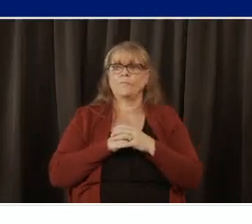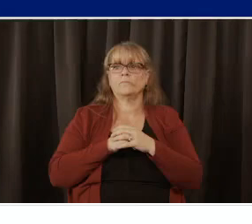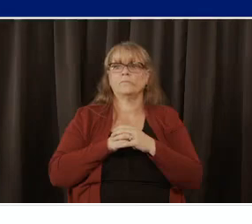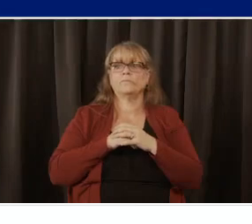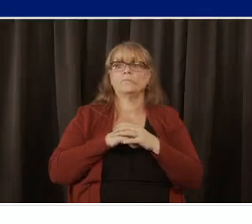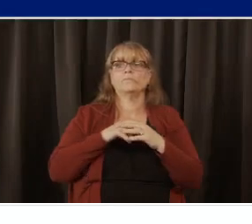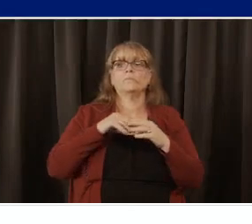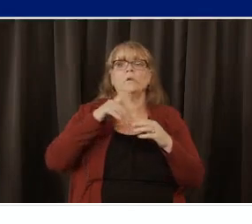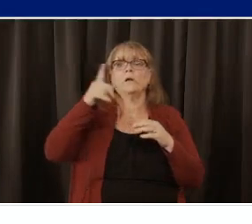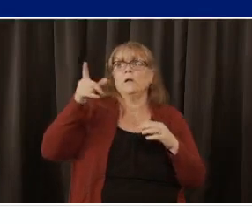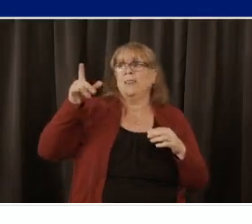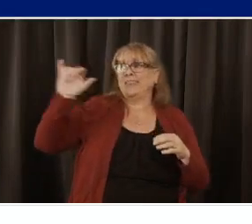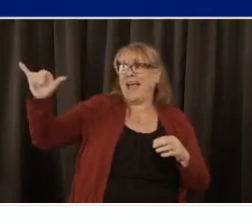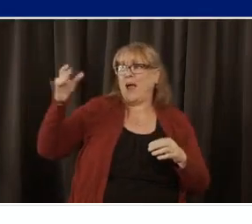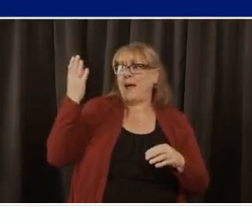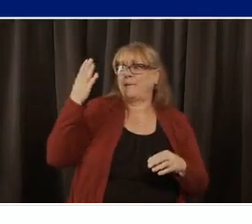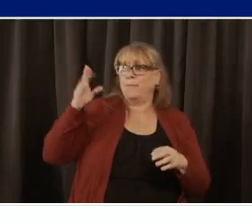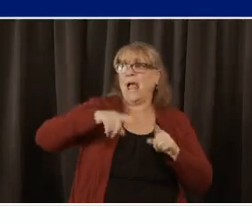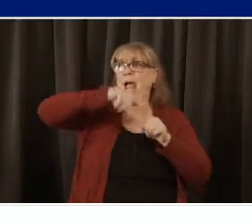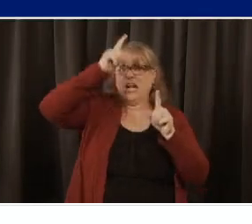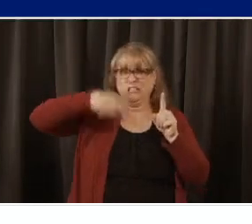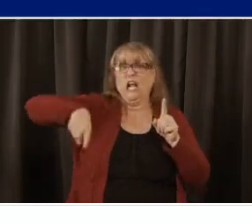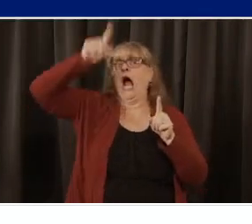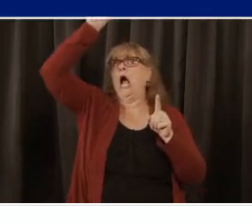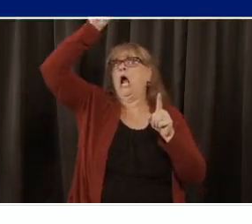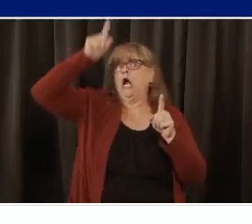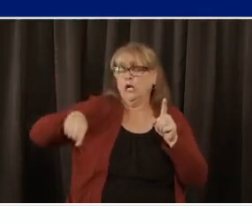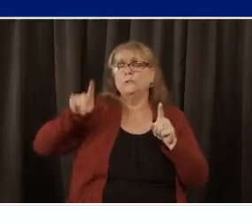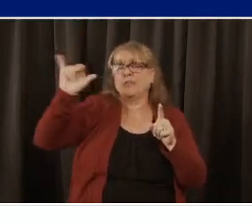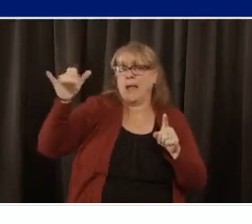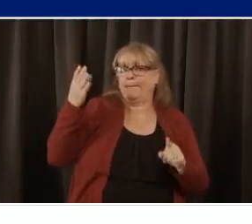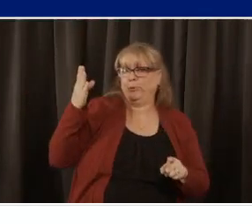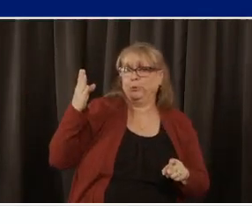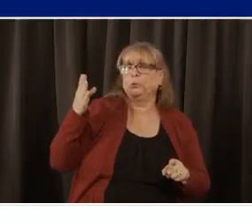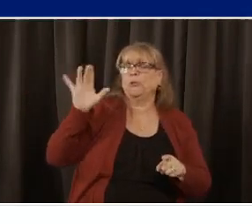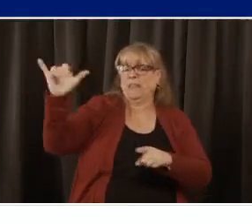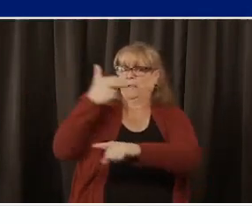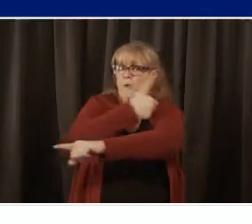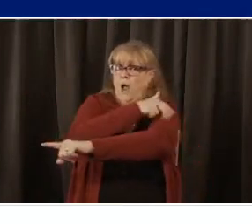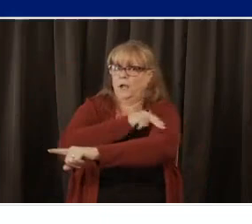but unfortunately we are also seeing an increase here, especially in the last week. Next slide.